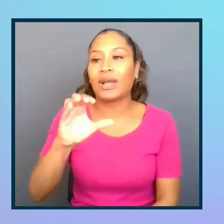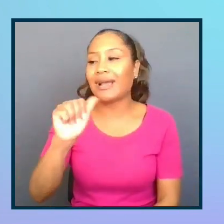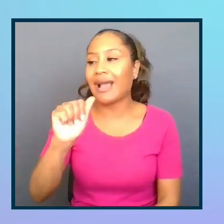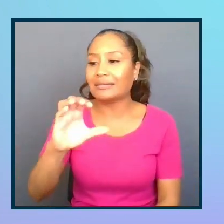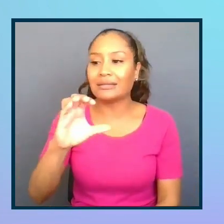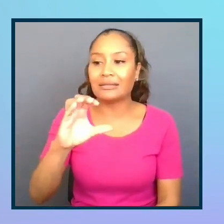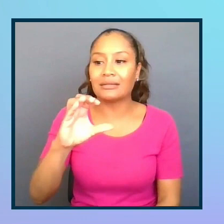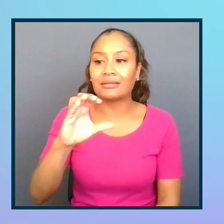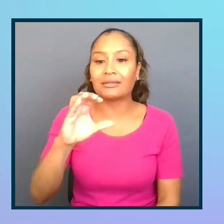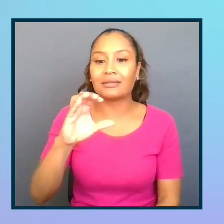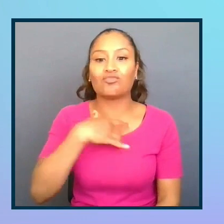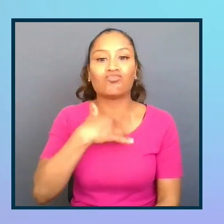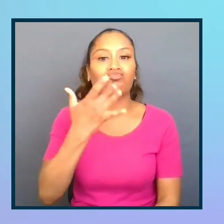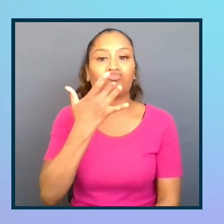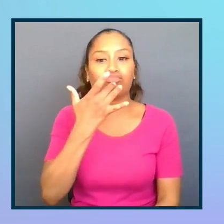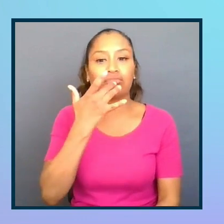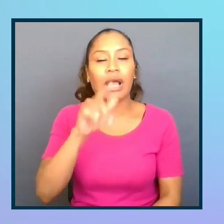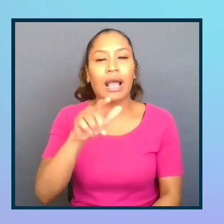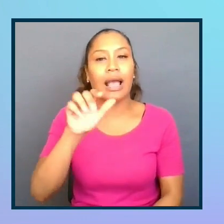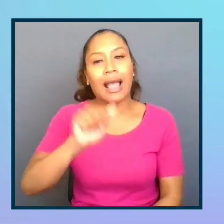we want to sort of get those AAA areas too.